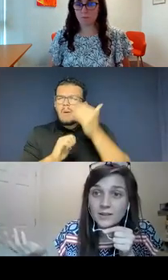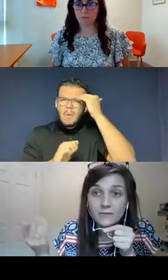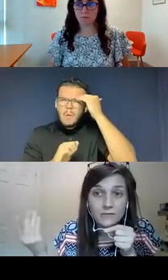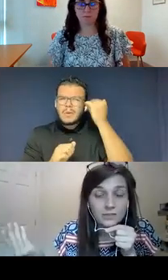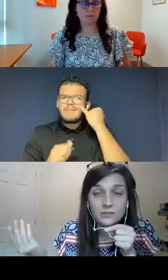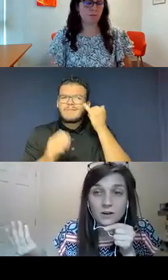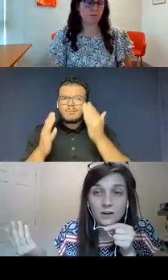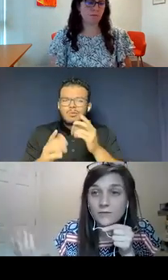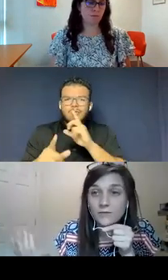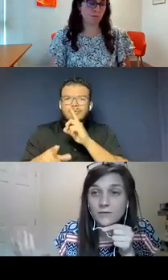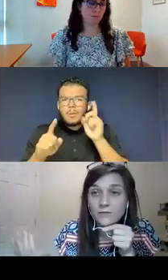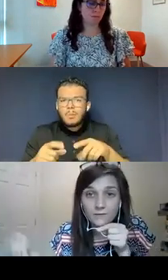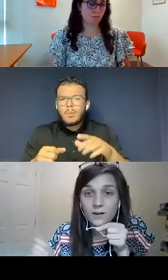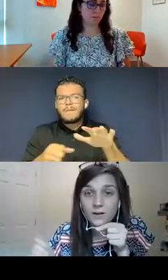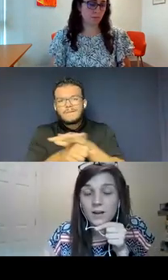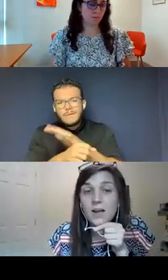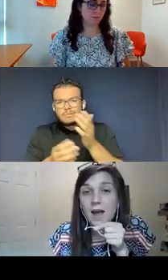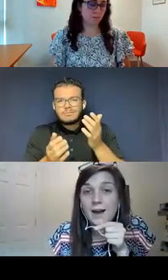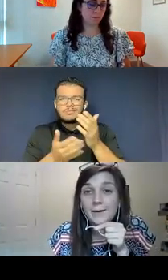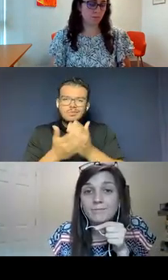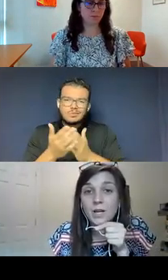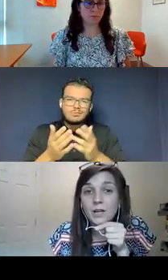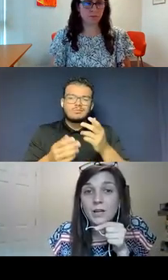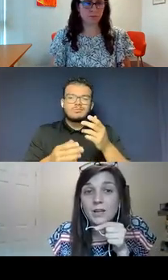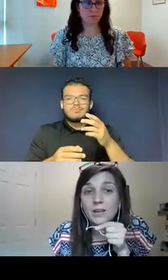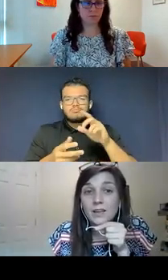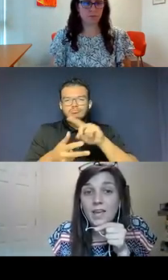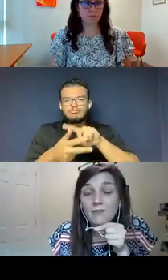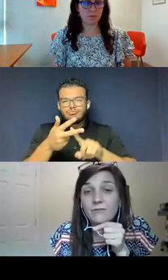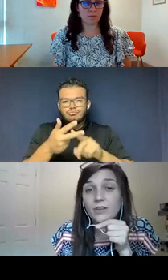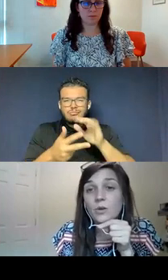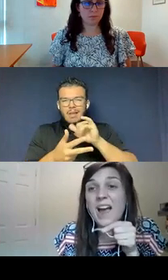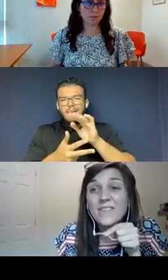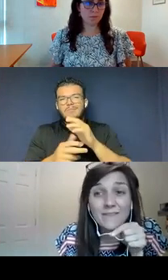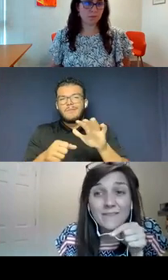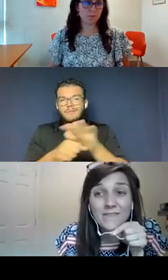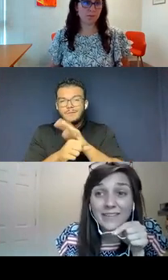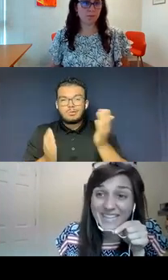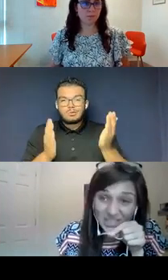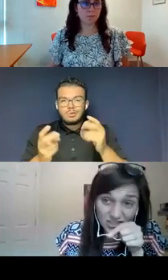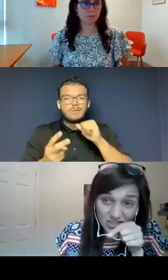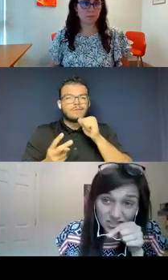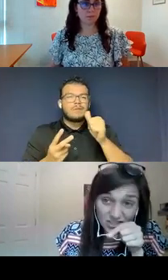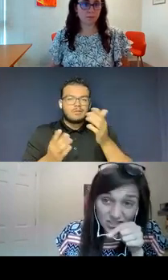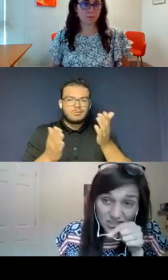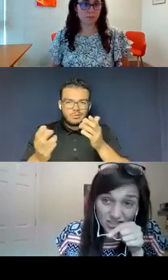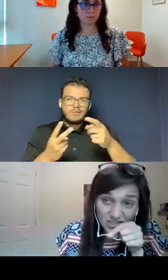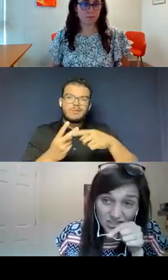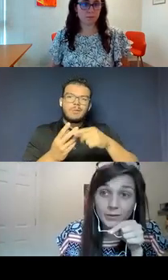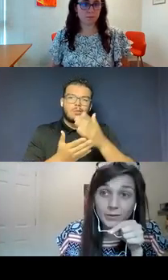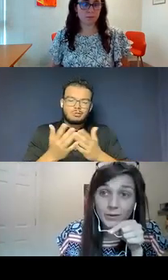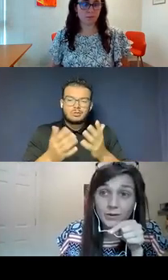as fully served or not served. If you're having a validation issue before you upload,